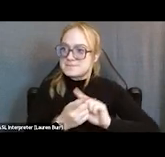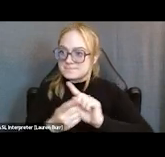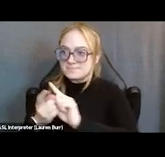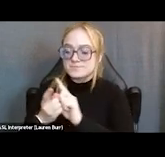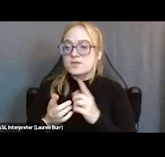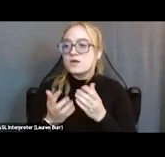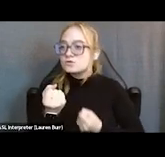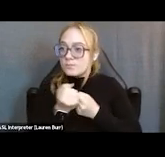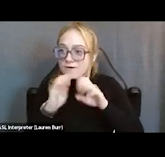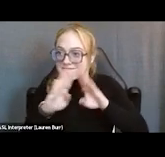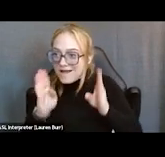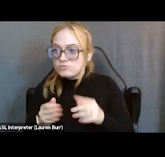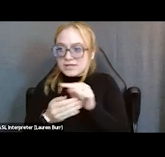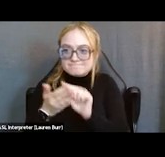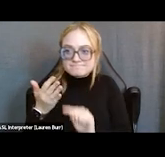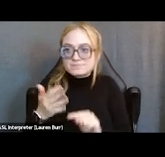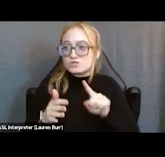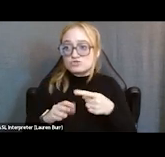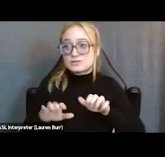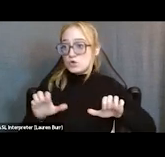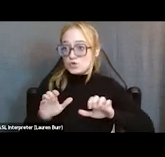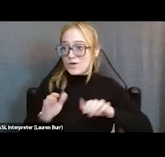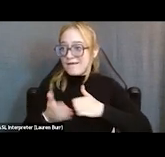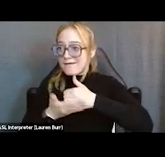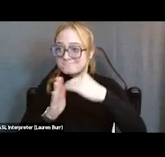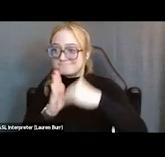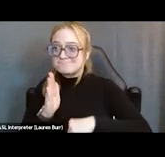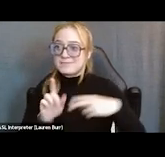and started off just doing applications for SOAR for folks and started